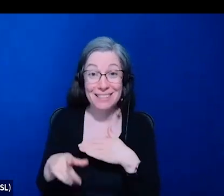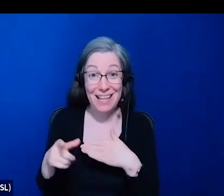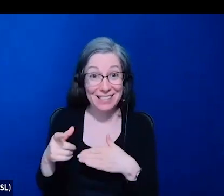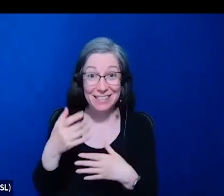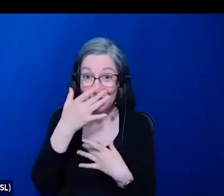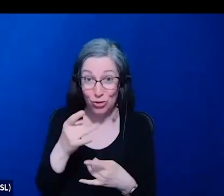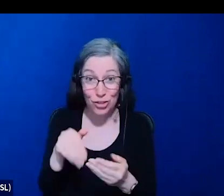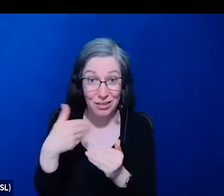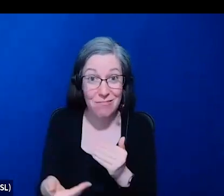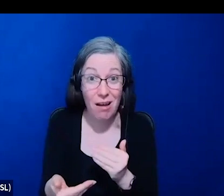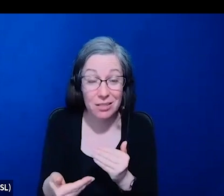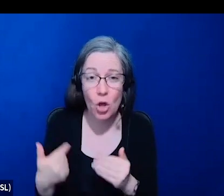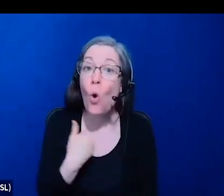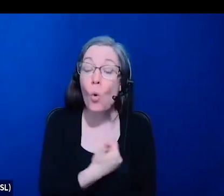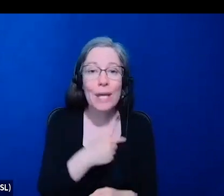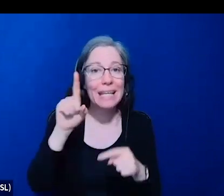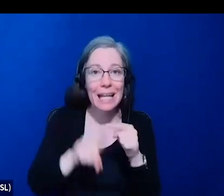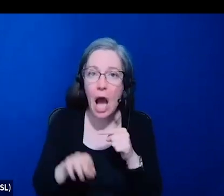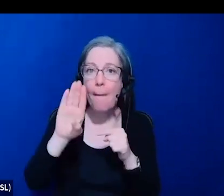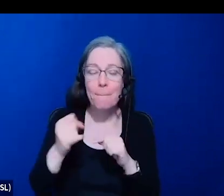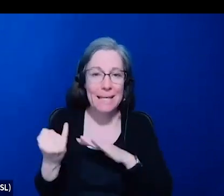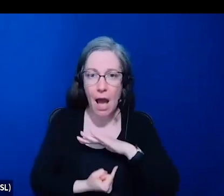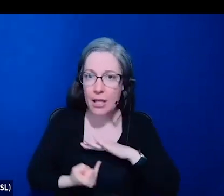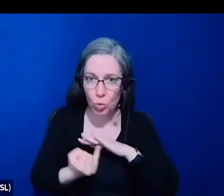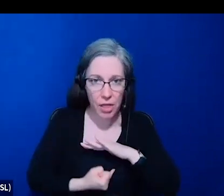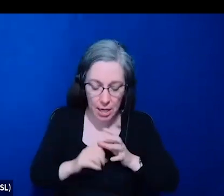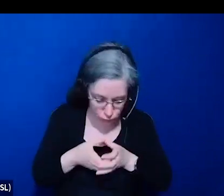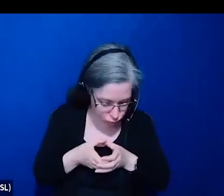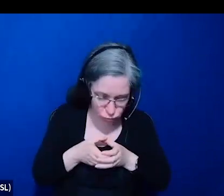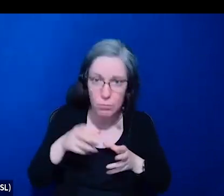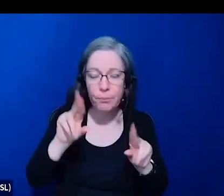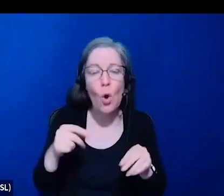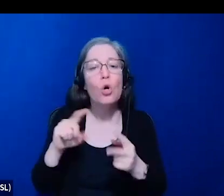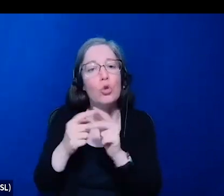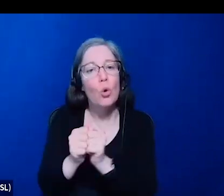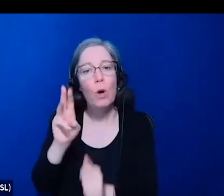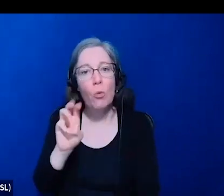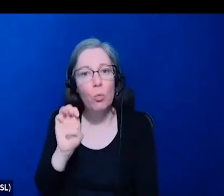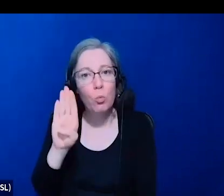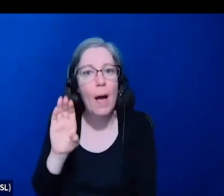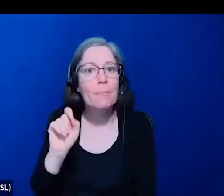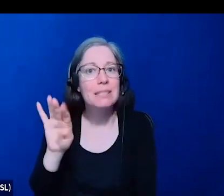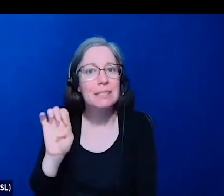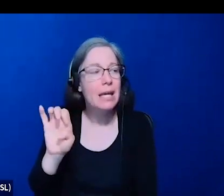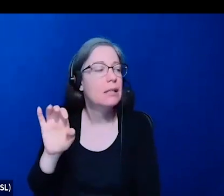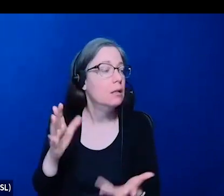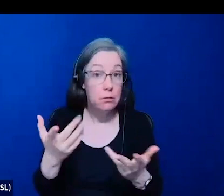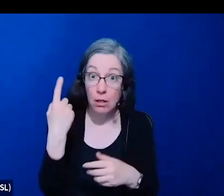because we cannot be isolated. We can start with a website. Last year, we had a symposium